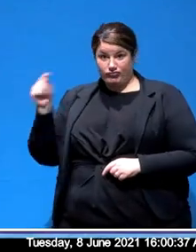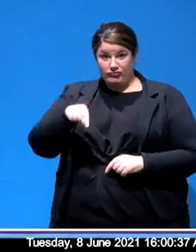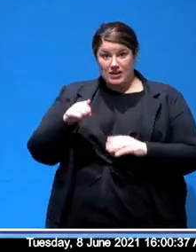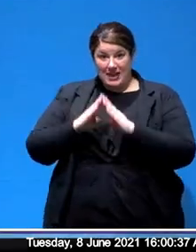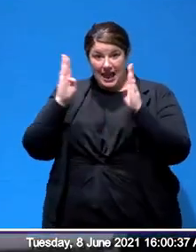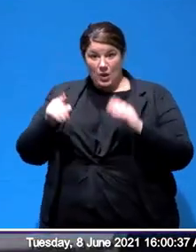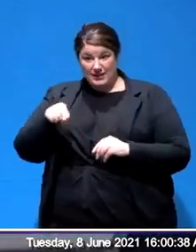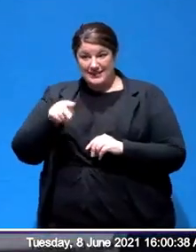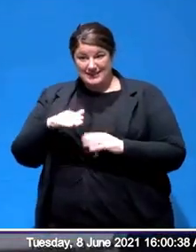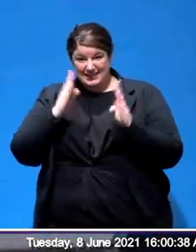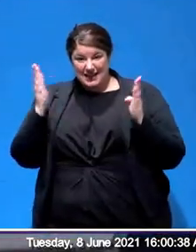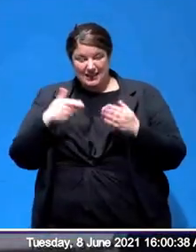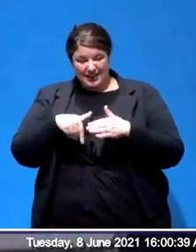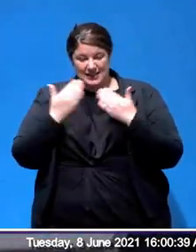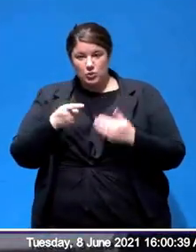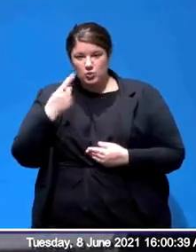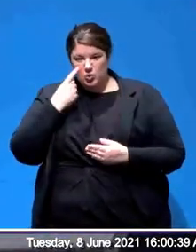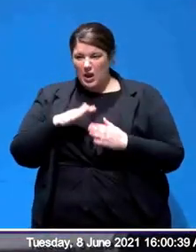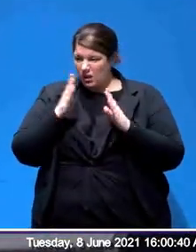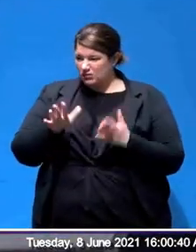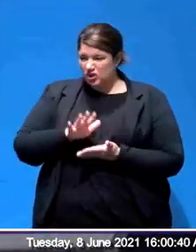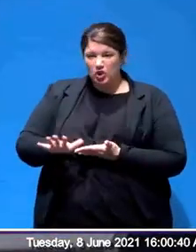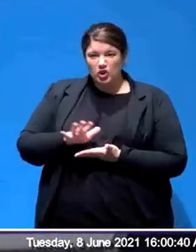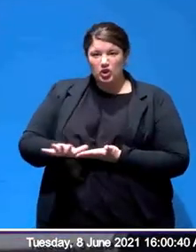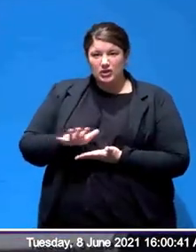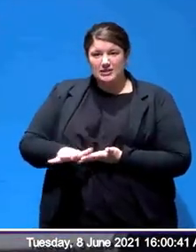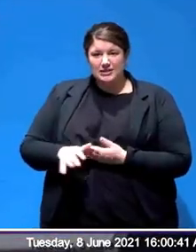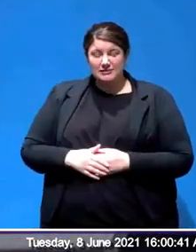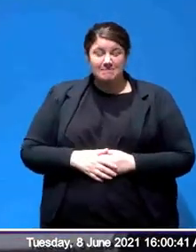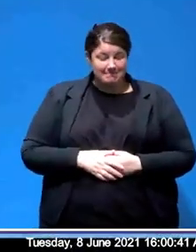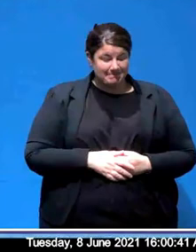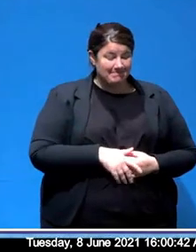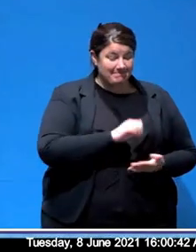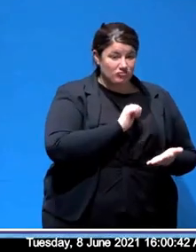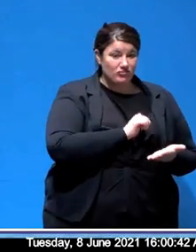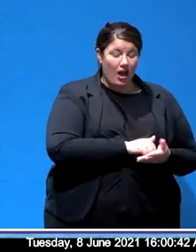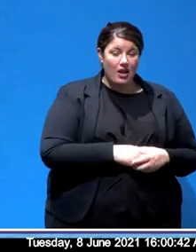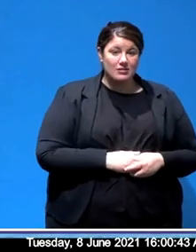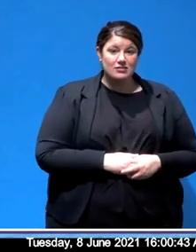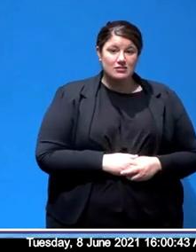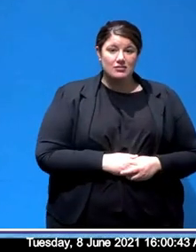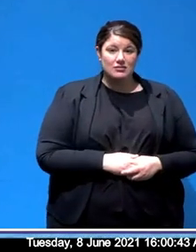Absolutely, yes. It was disgraceful. Was Commissioner Bennett's characterisation that it had an air of